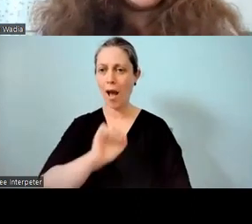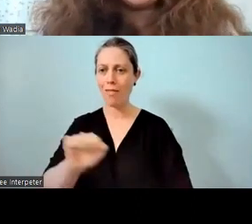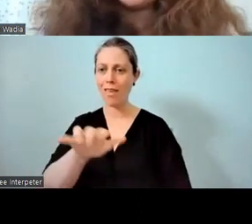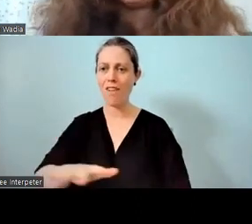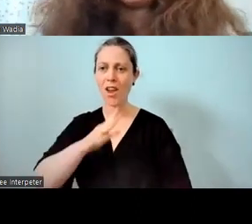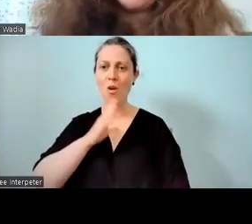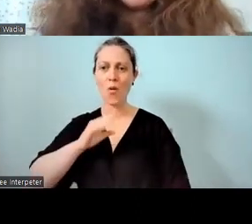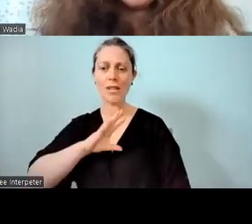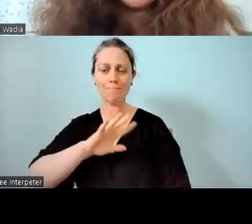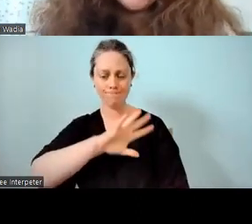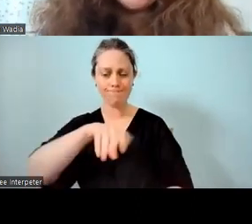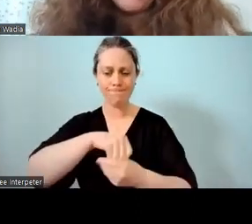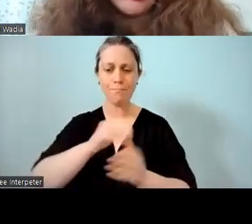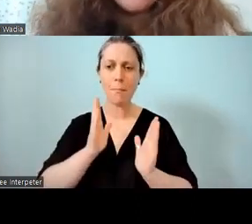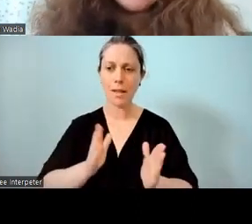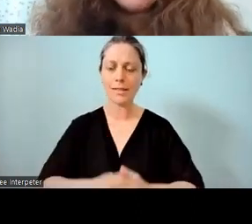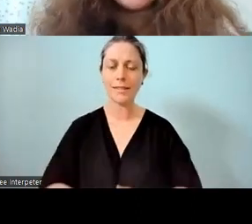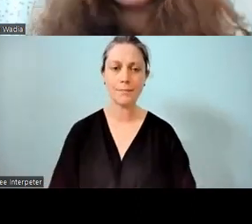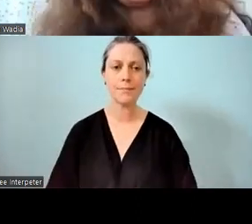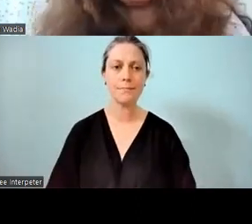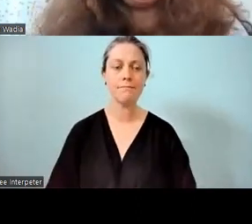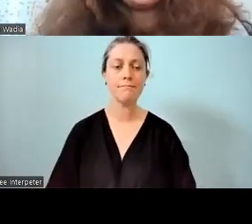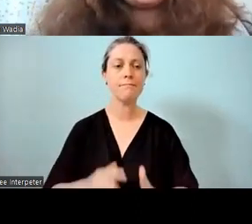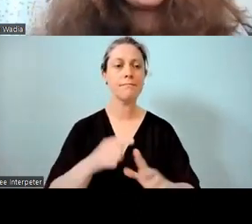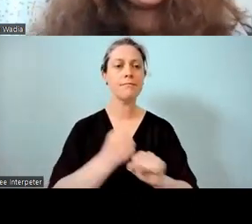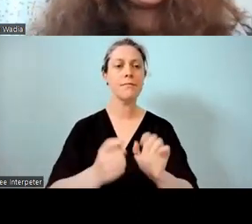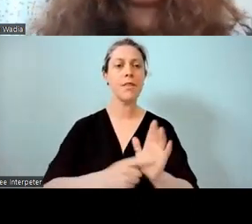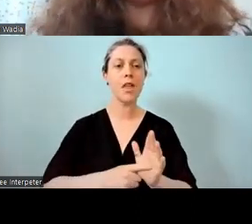EGL subscribes to a social model of disability. What does that mean?